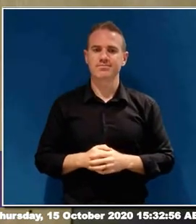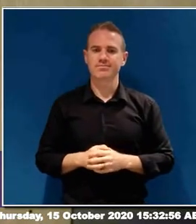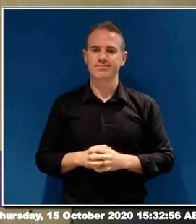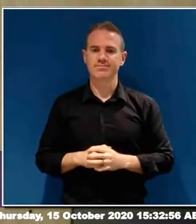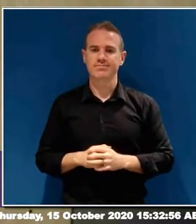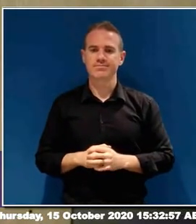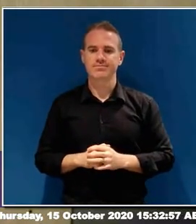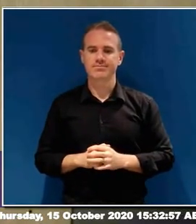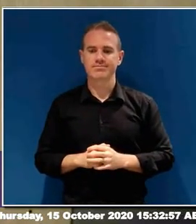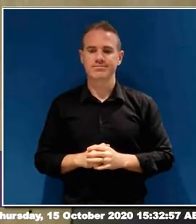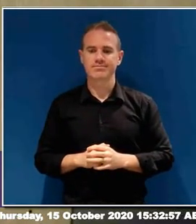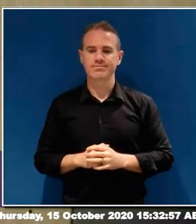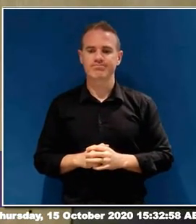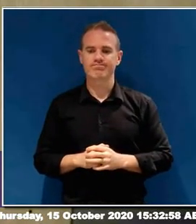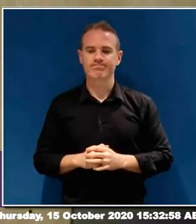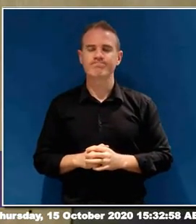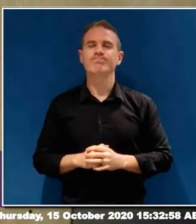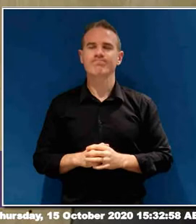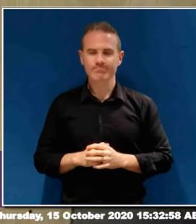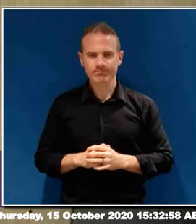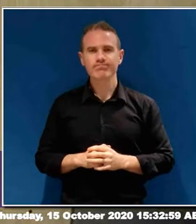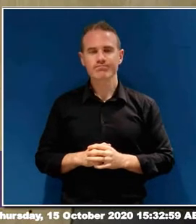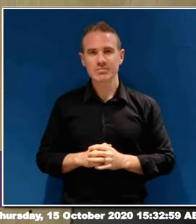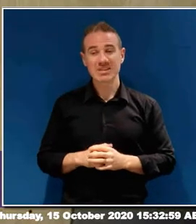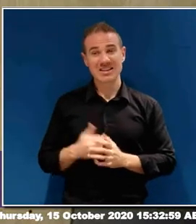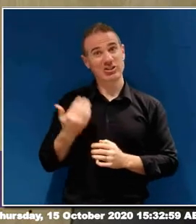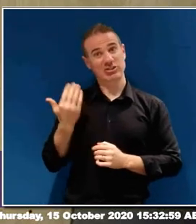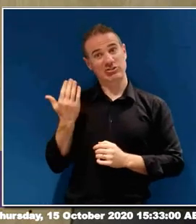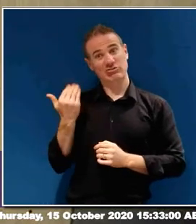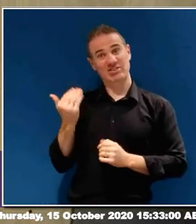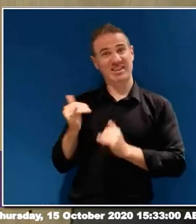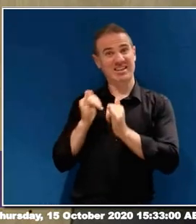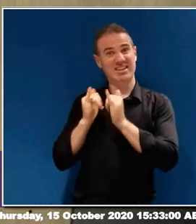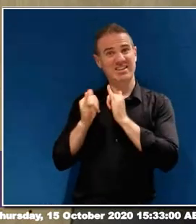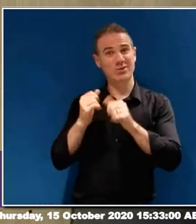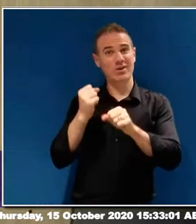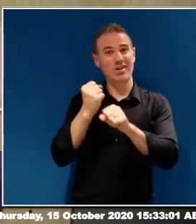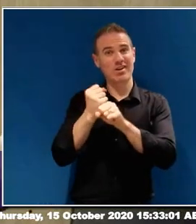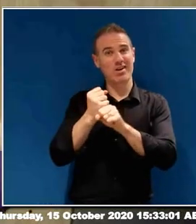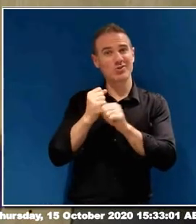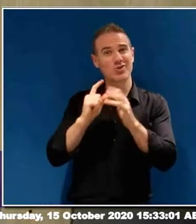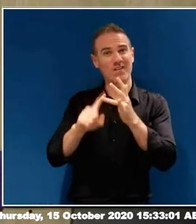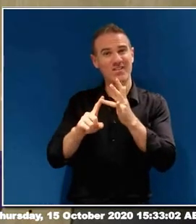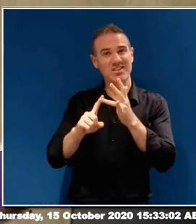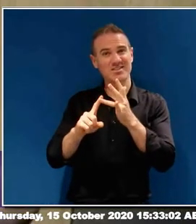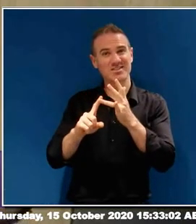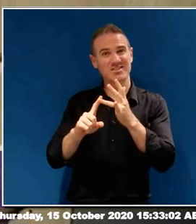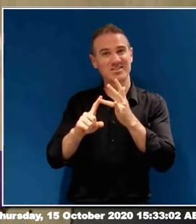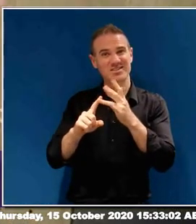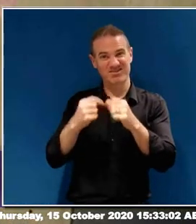a really good job of talking about this, there's a bit of a push-pull from the